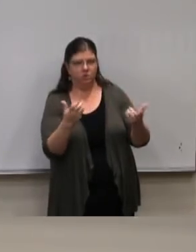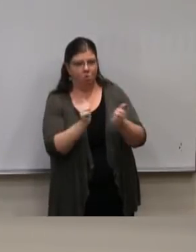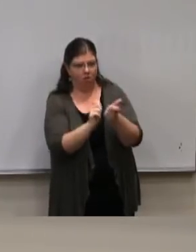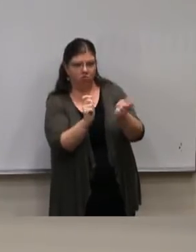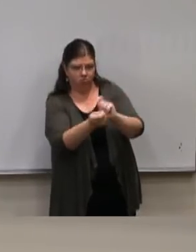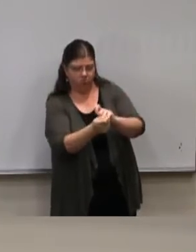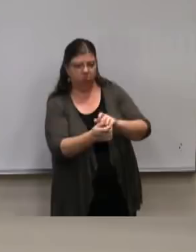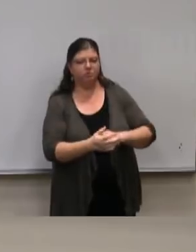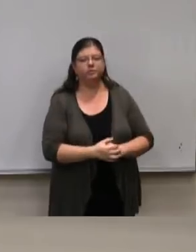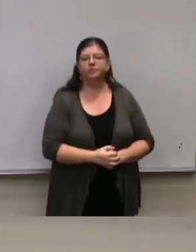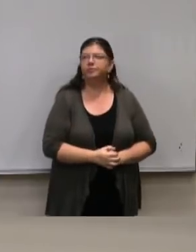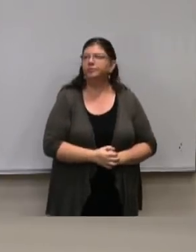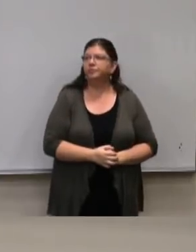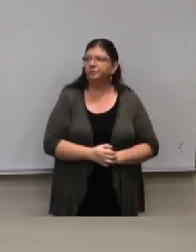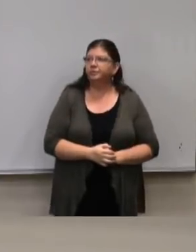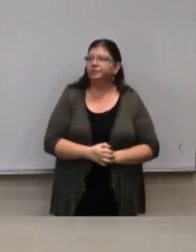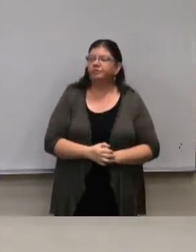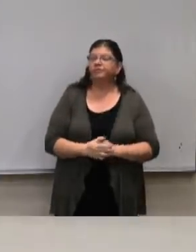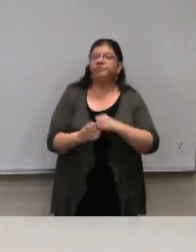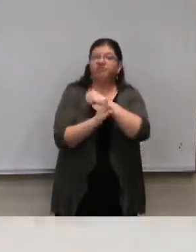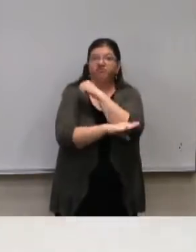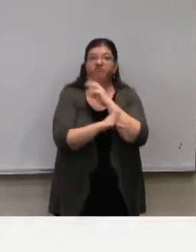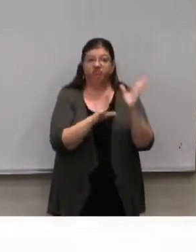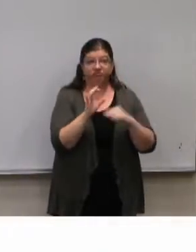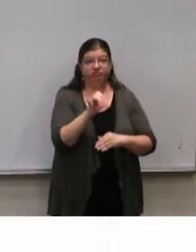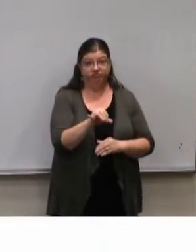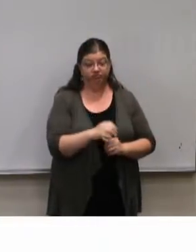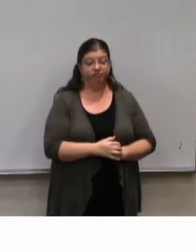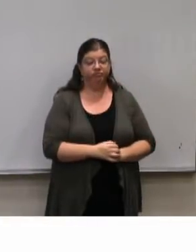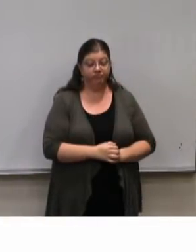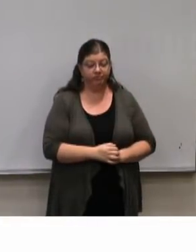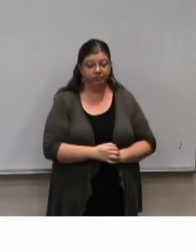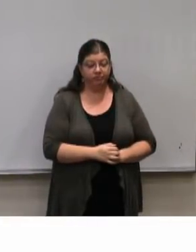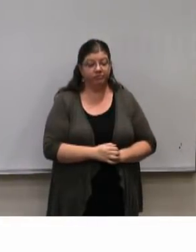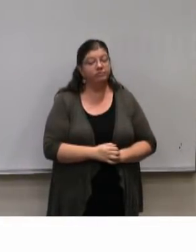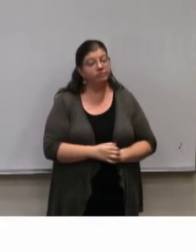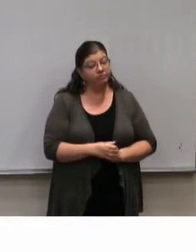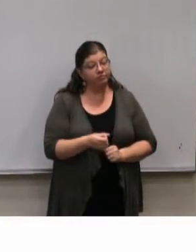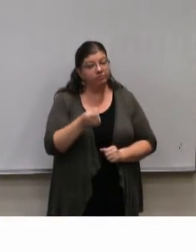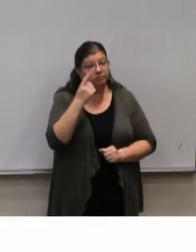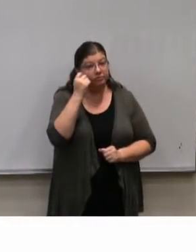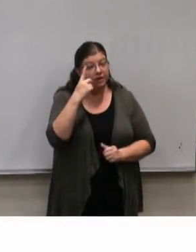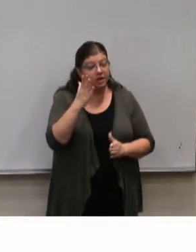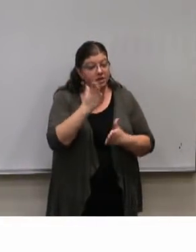Some of the challenges that we identified yesterday ?